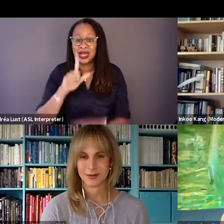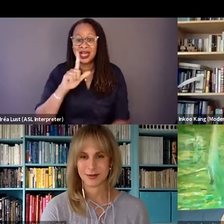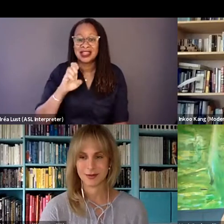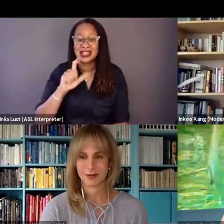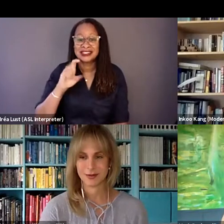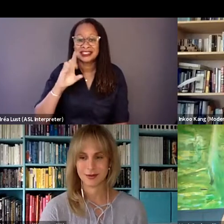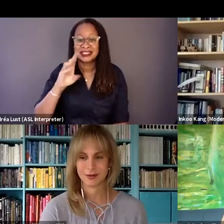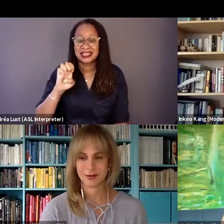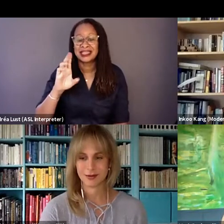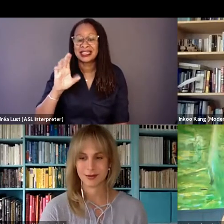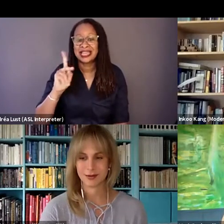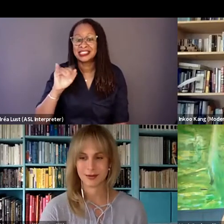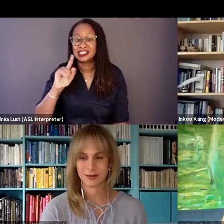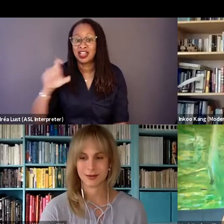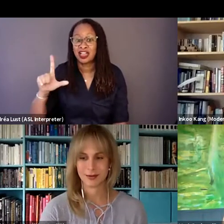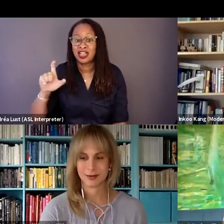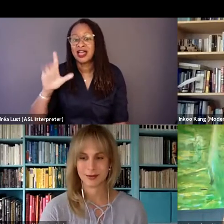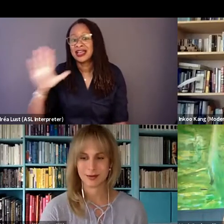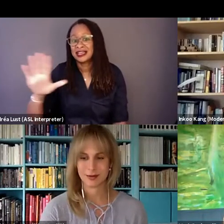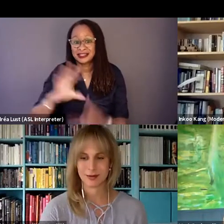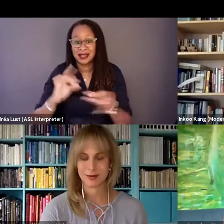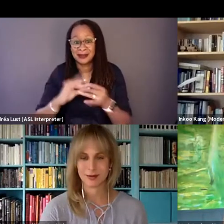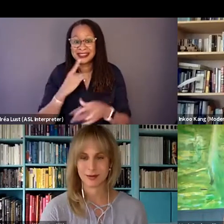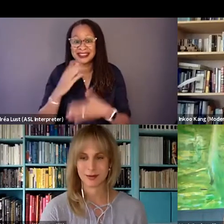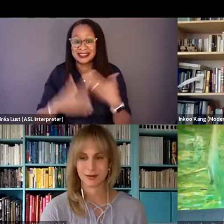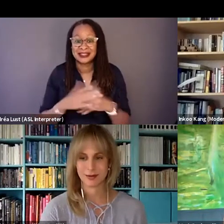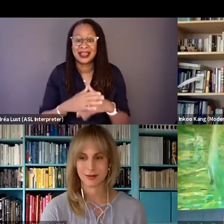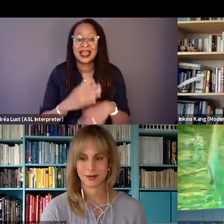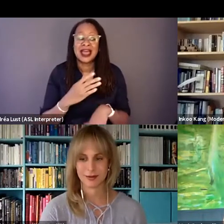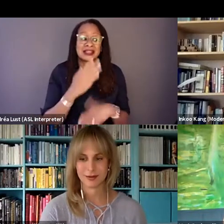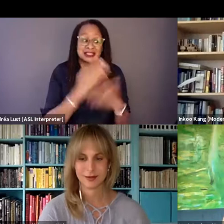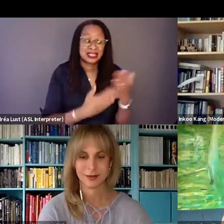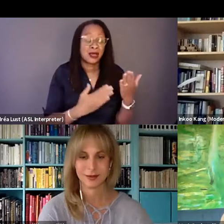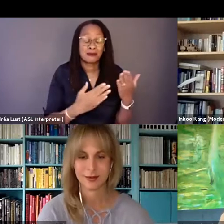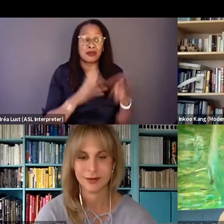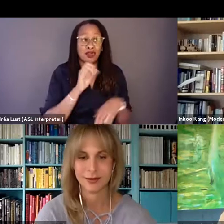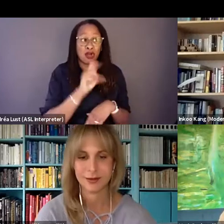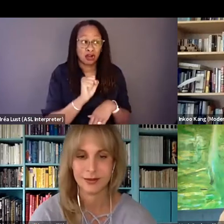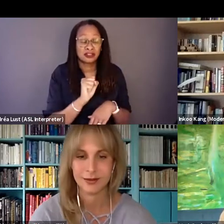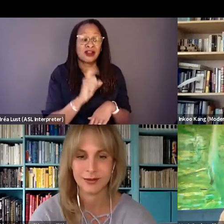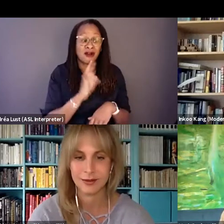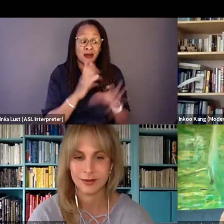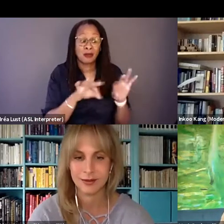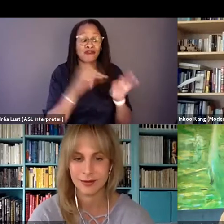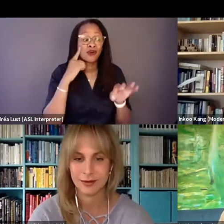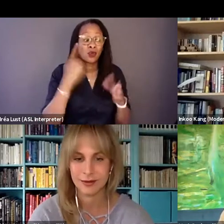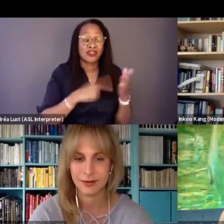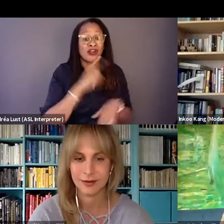because he's the one who told me that quote, by saying some cars are important for what they are, and some are important for what they aren't. And he was telling me that, right as he was telling me that,